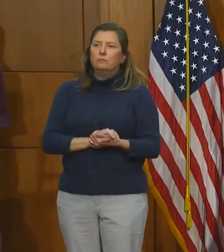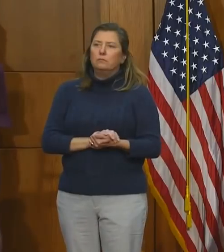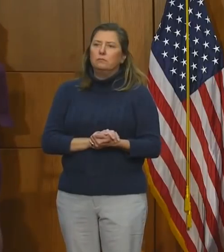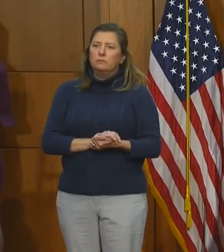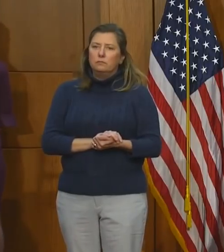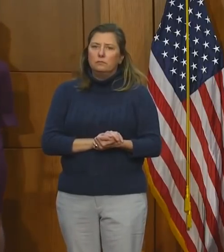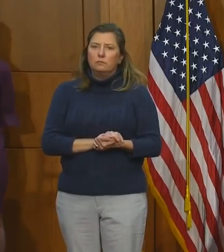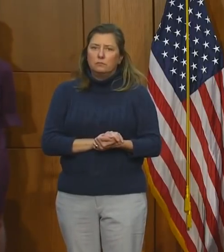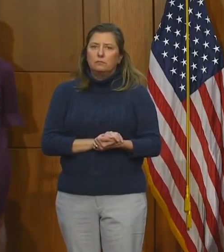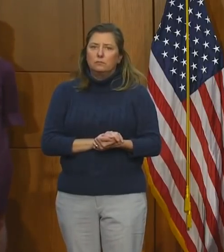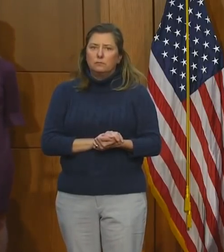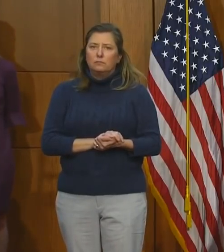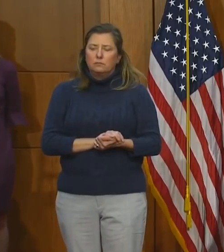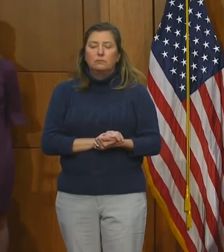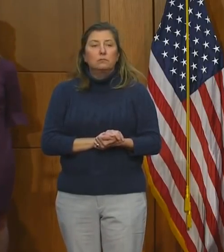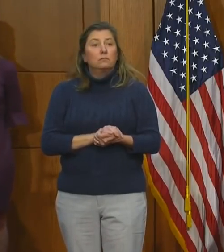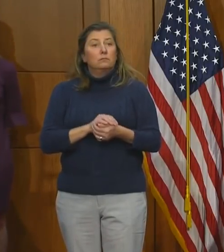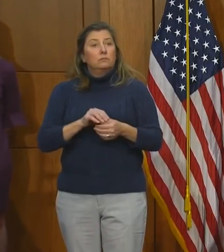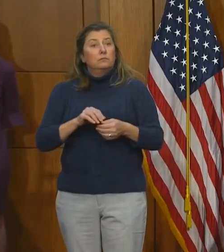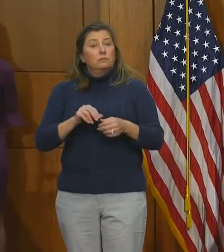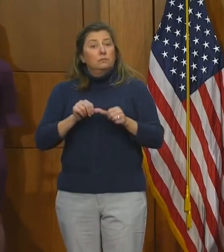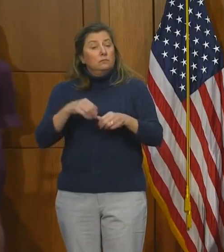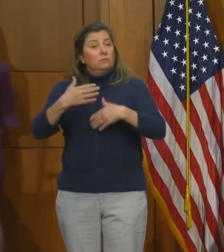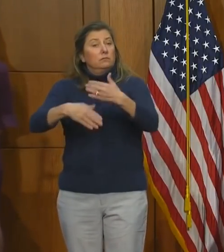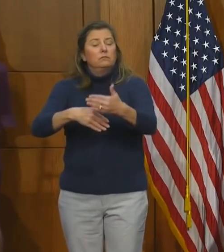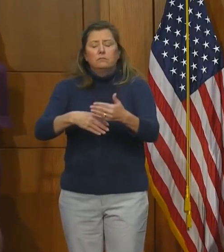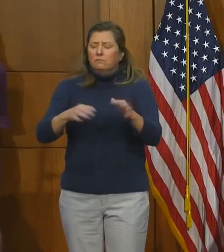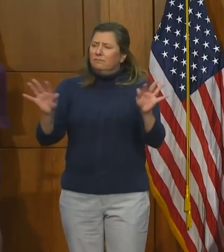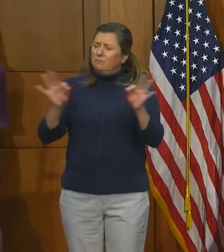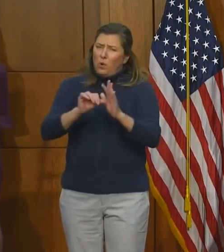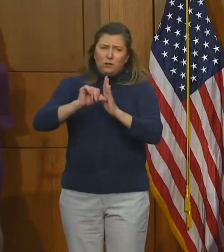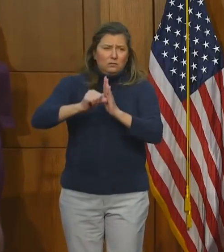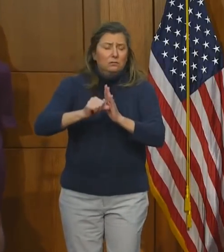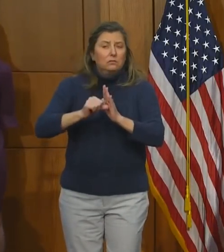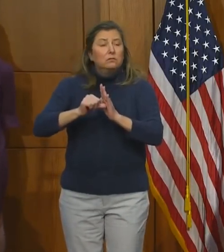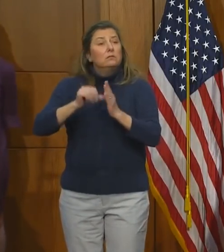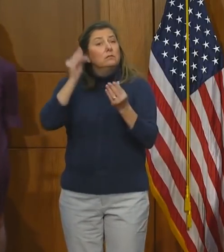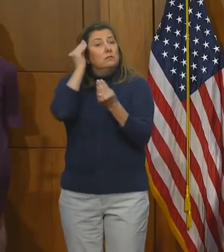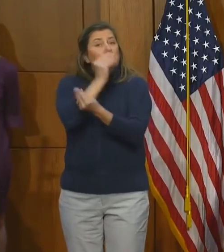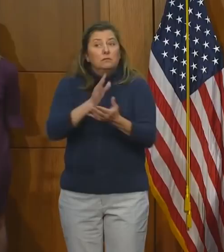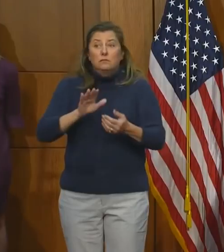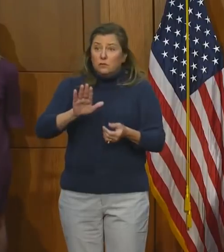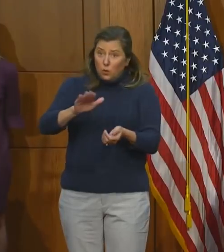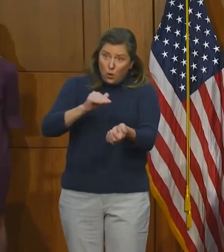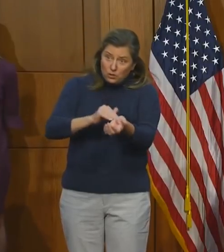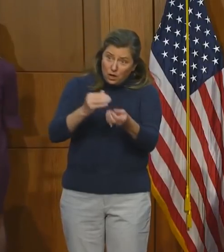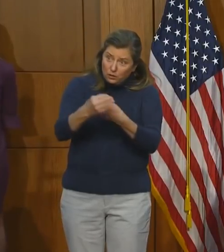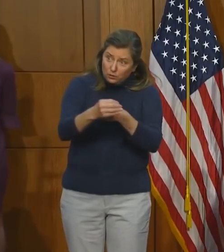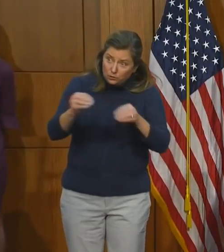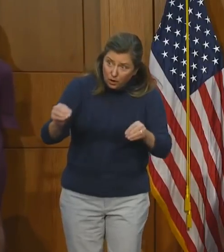COMMONWEALTH YOUR PRESENTATION ON TESTING AND GET ANSWERS TO SOME OF THE PRESSING QUESTIONS. IF WE CONTINUE THIS IMPORTANT